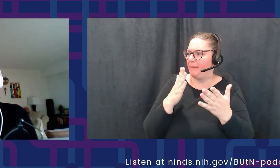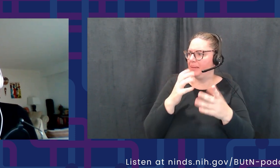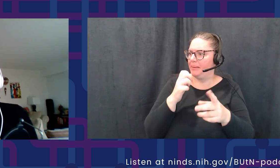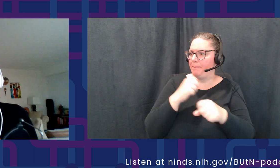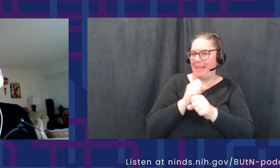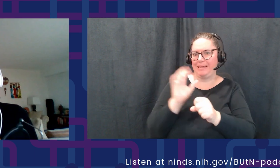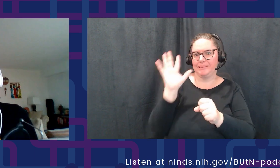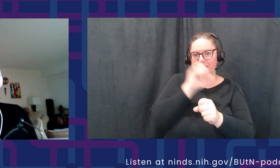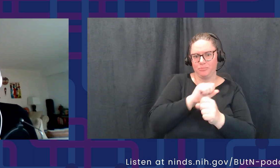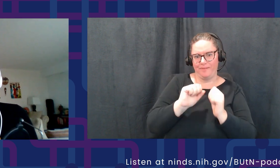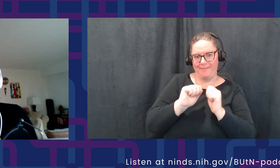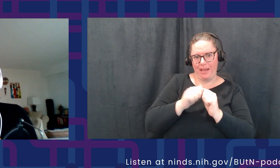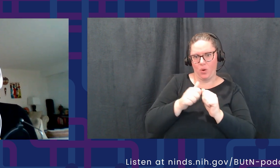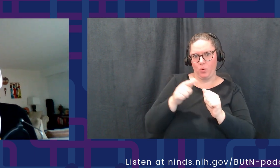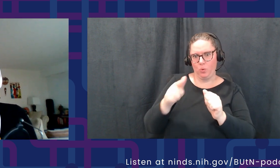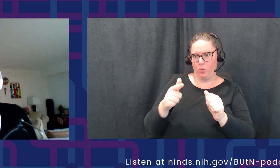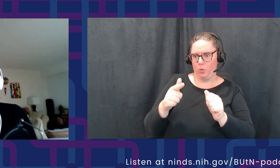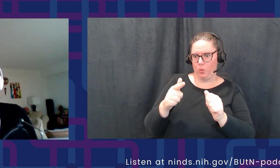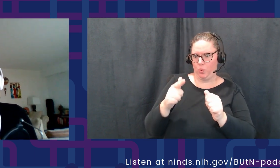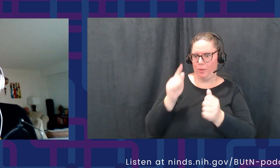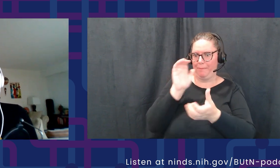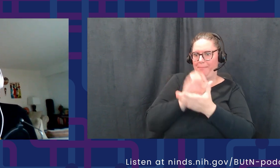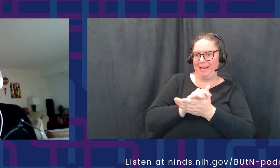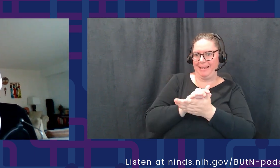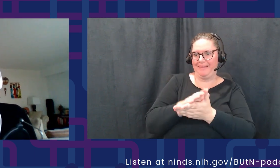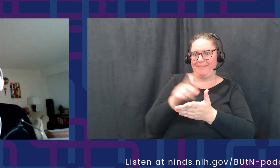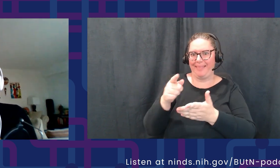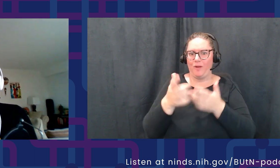think they're vibing with the material?